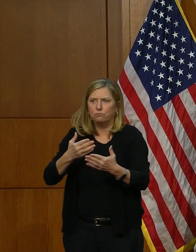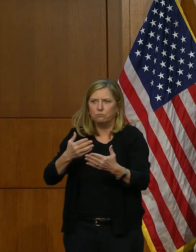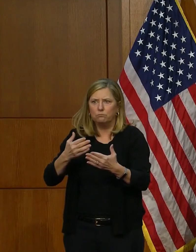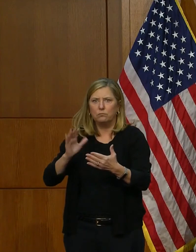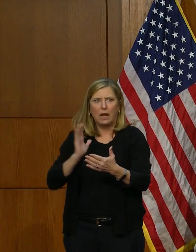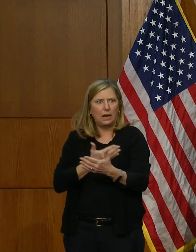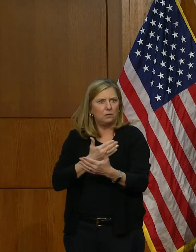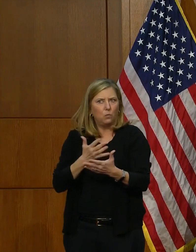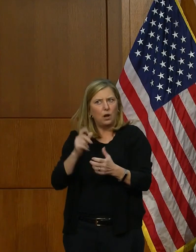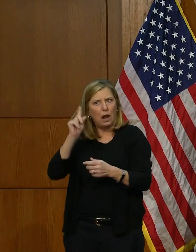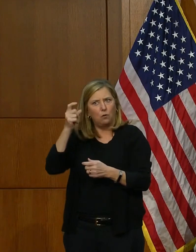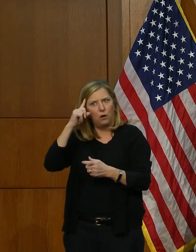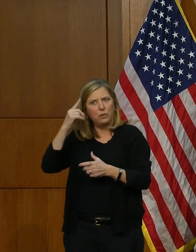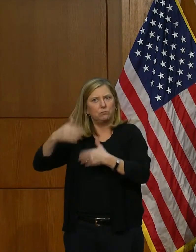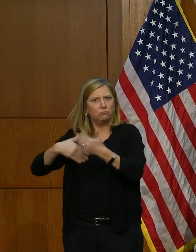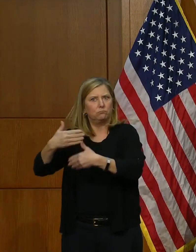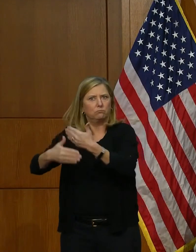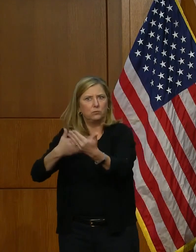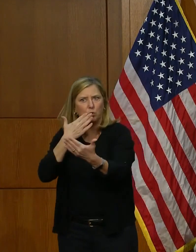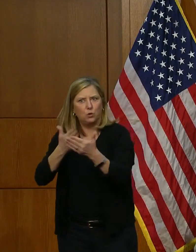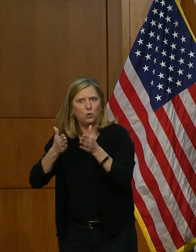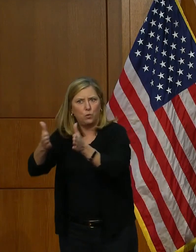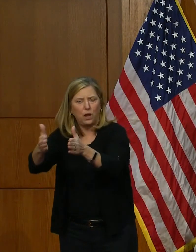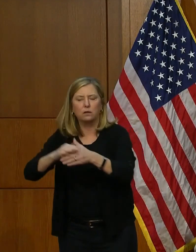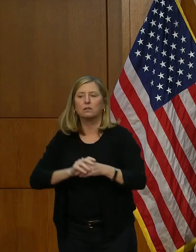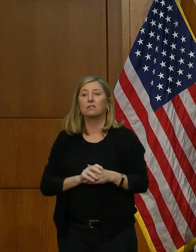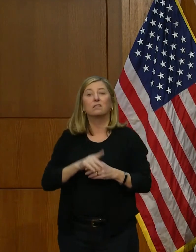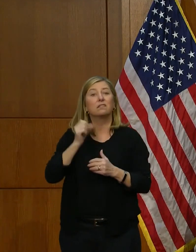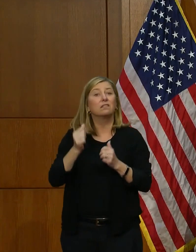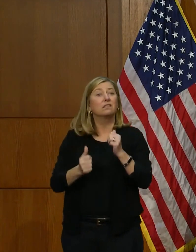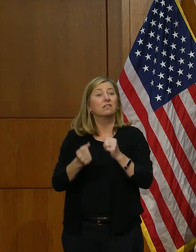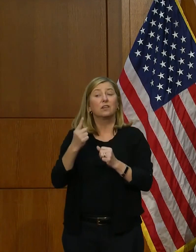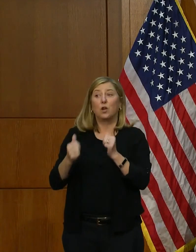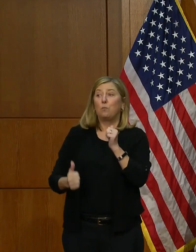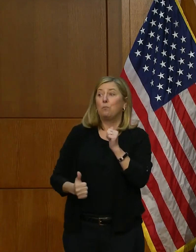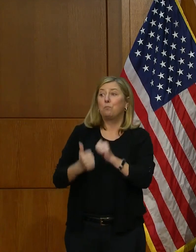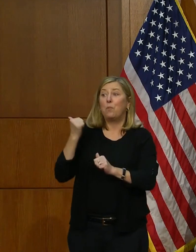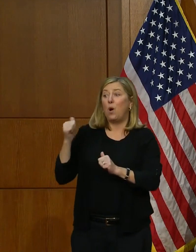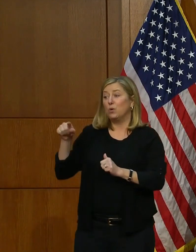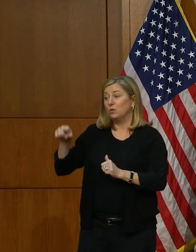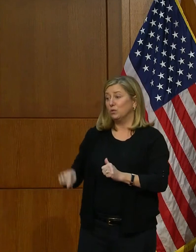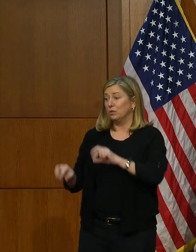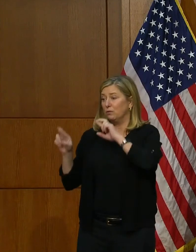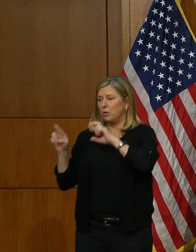HIS REPORTS AND RECOMMENDATIONS FOR HOW WE CAN IMPROVE. AND MOVE GOVERNMENT FORWARD. MOST